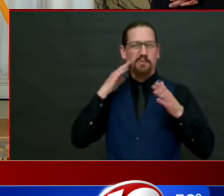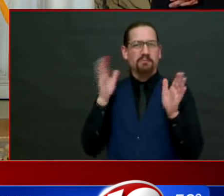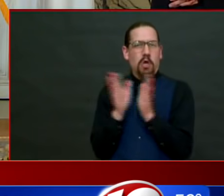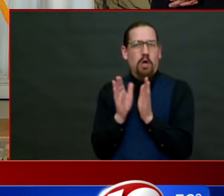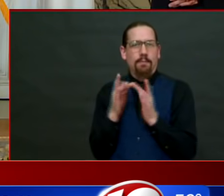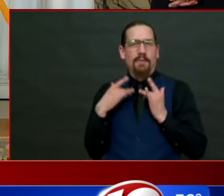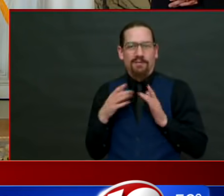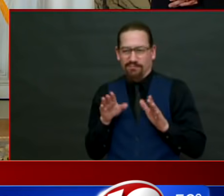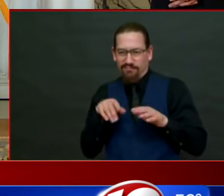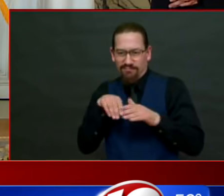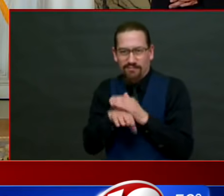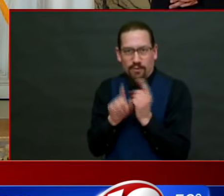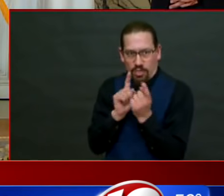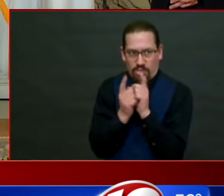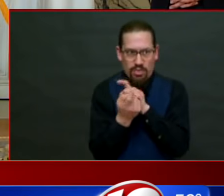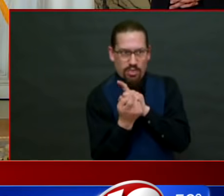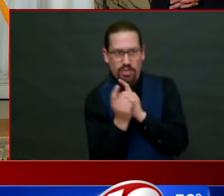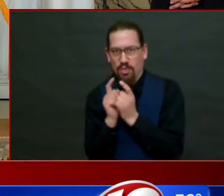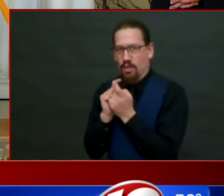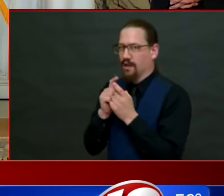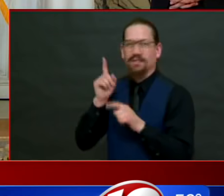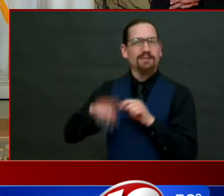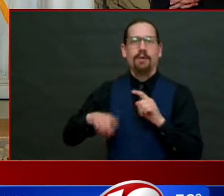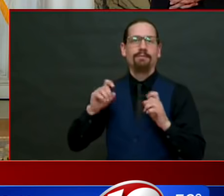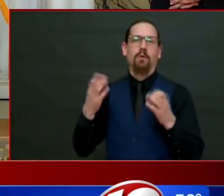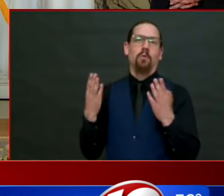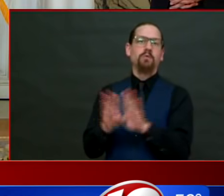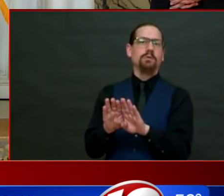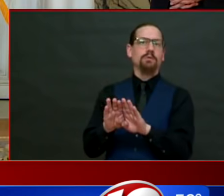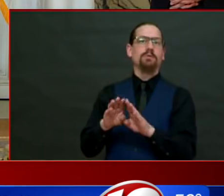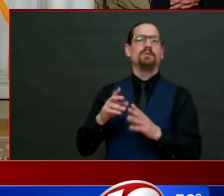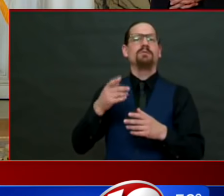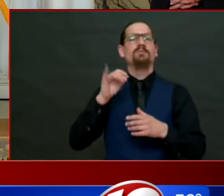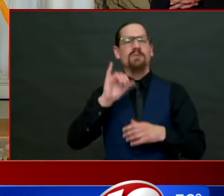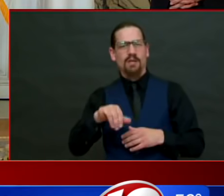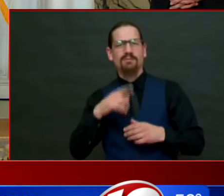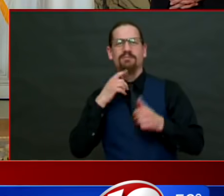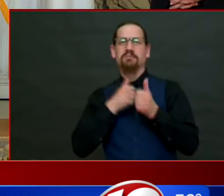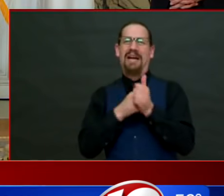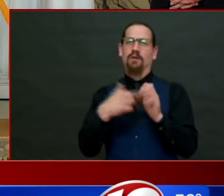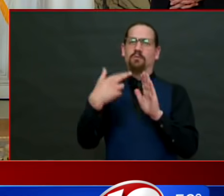CLOSING COMMON AREAS ALL OF THIS WILL BE AVAILABLE TONIGHT